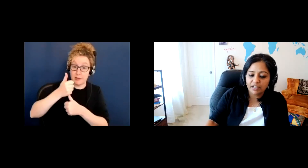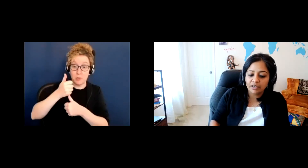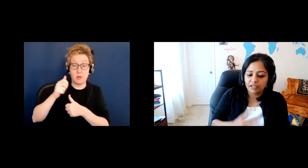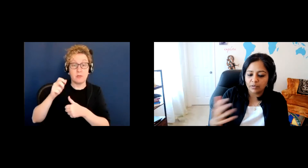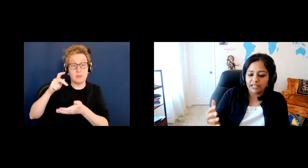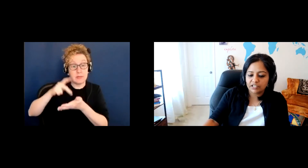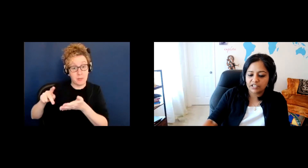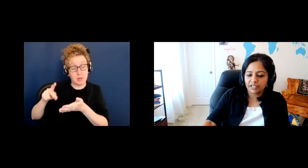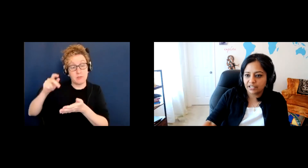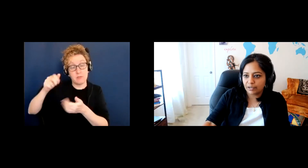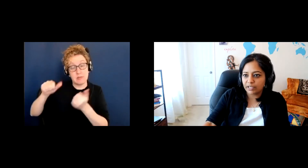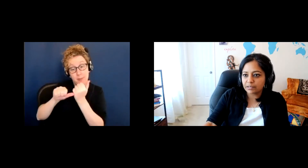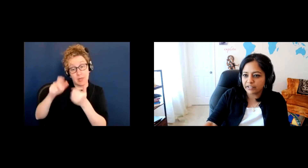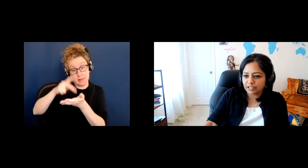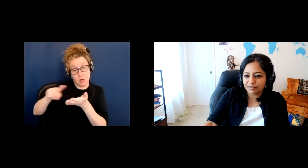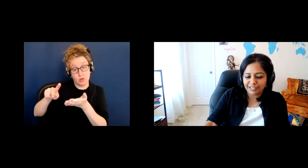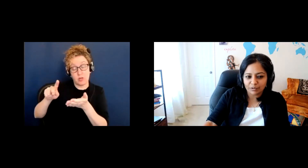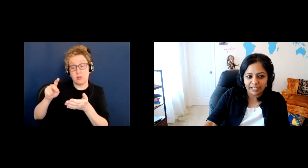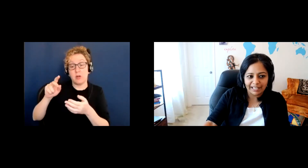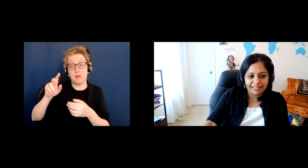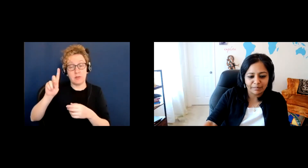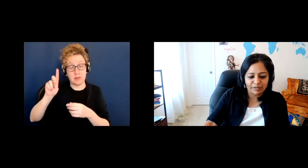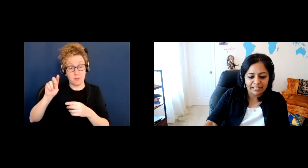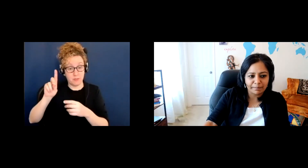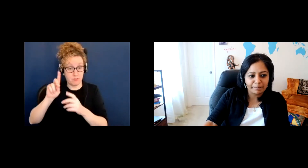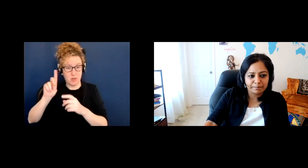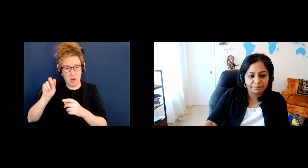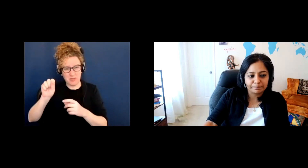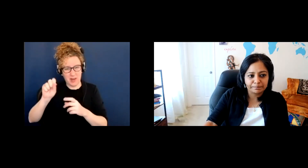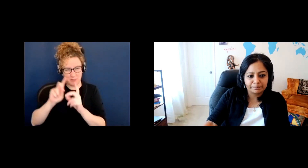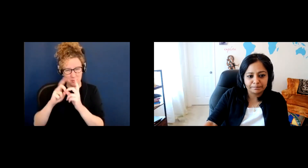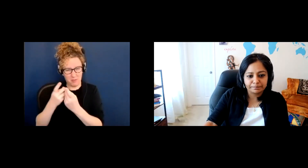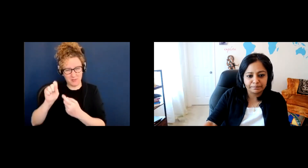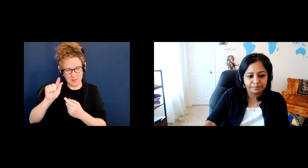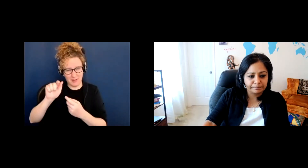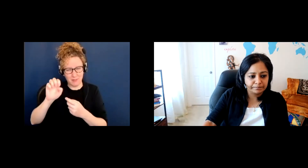who wanted to share a welcome video for the Joining Hands symposium.